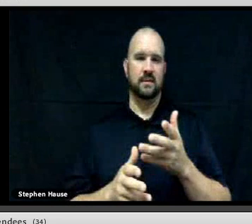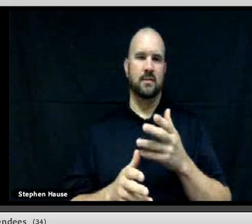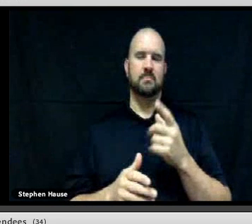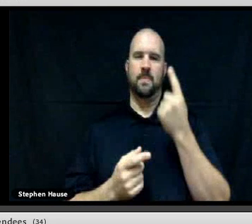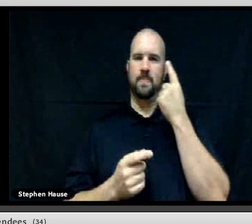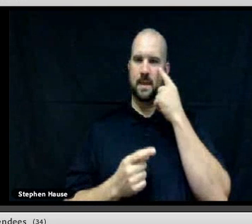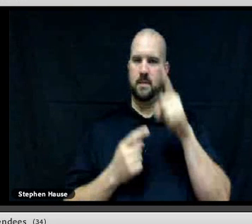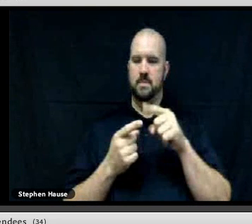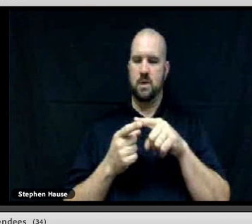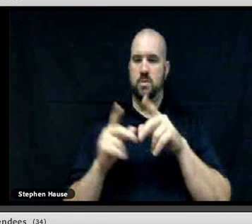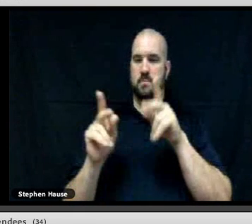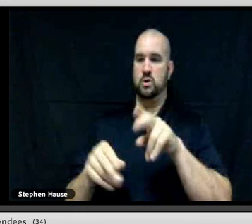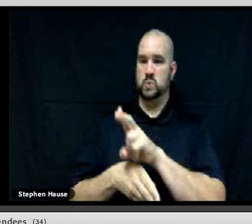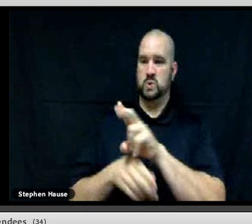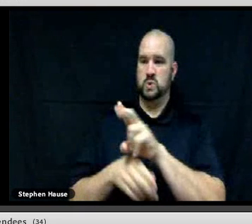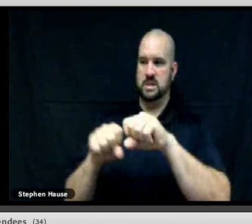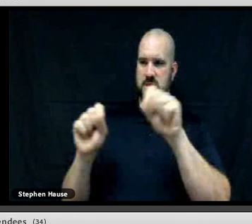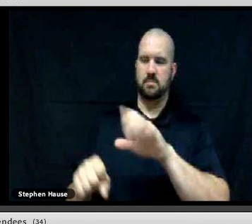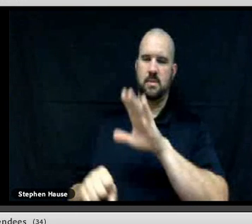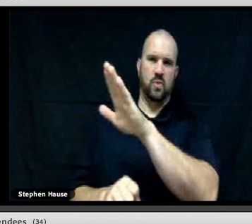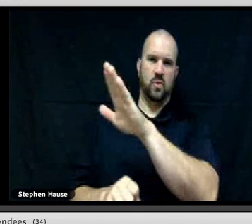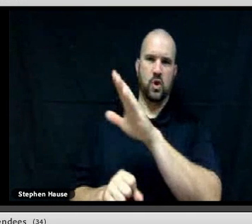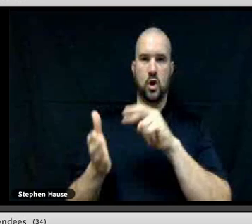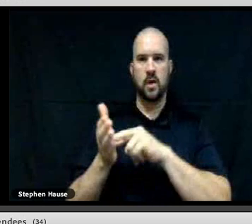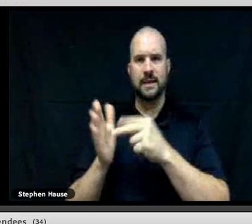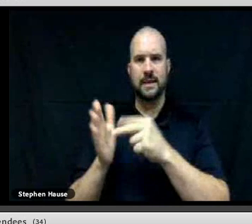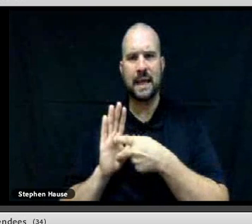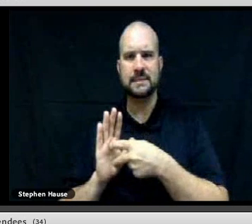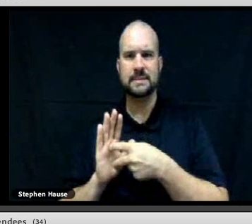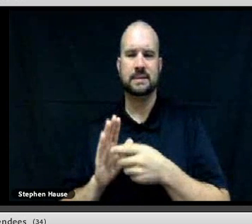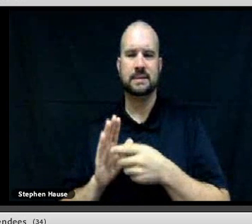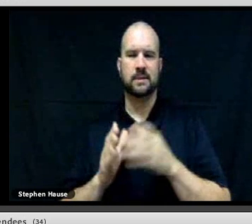in informing how you describe the object in this field.